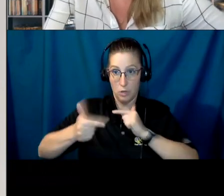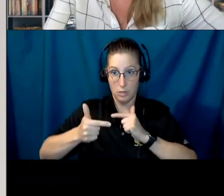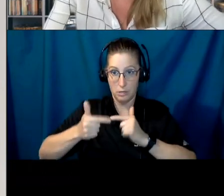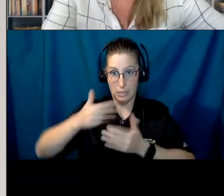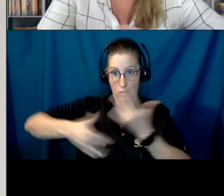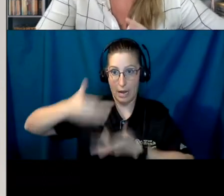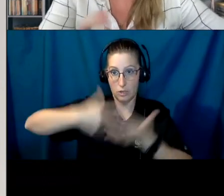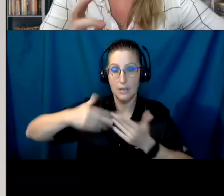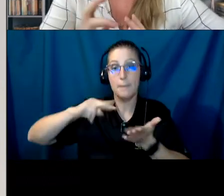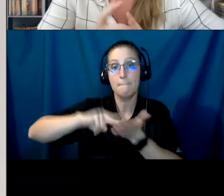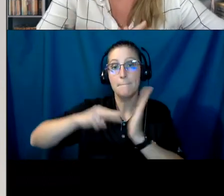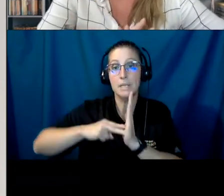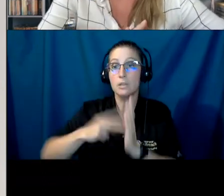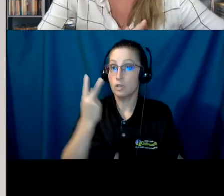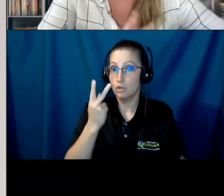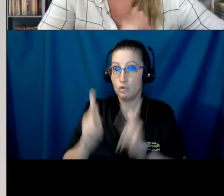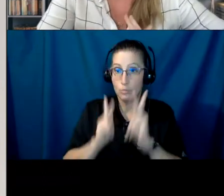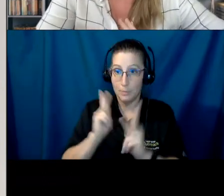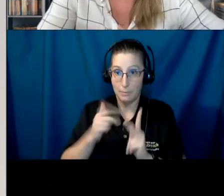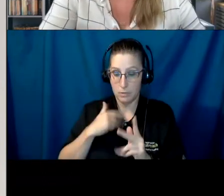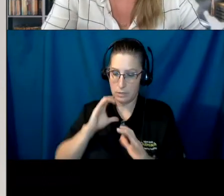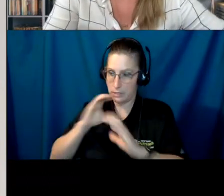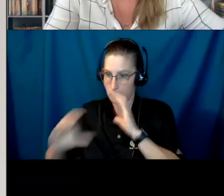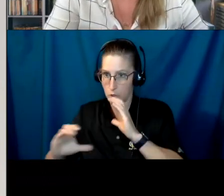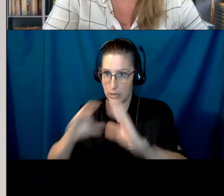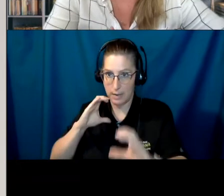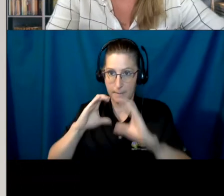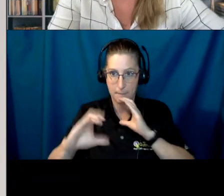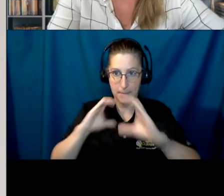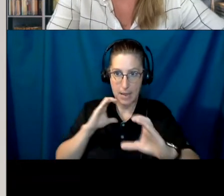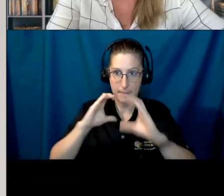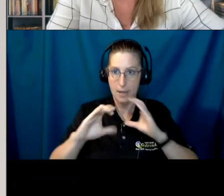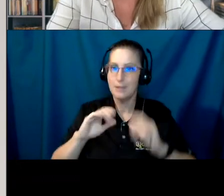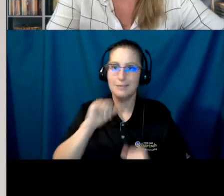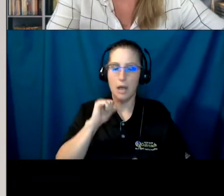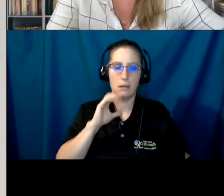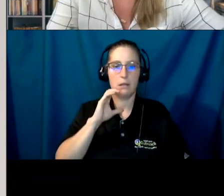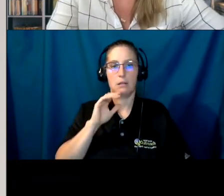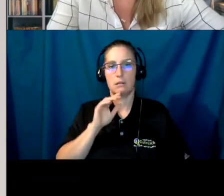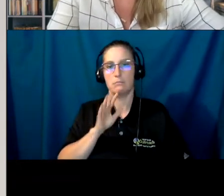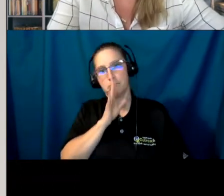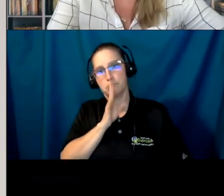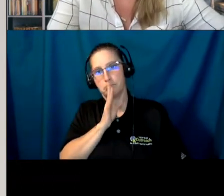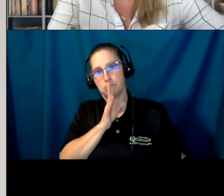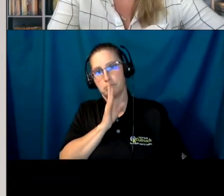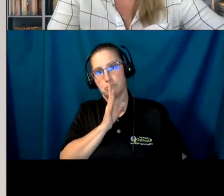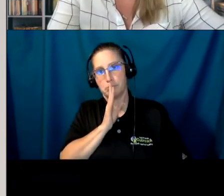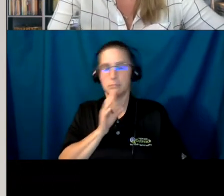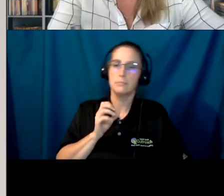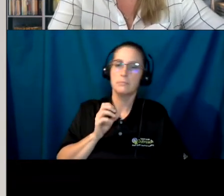This means when two people can communicate to each other back and forth it's a balanced relationship.